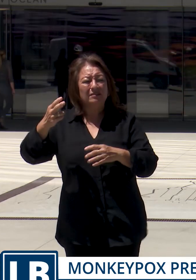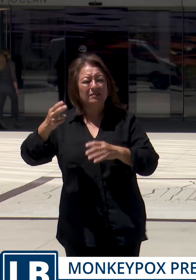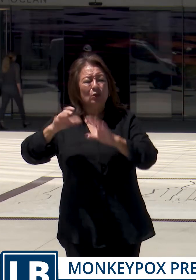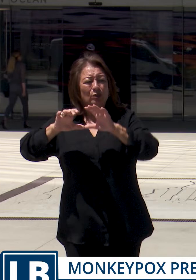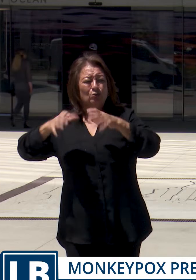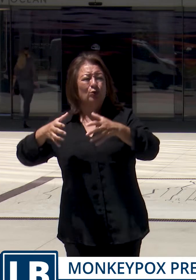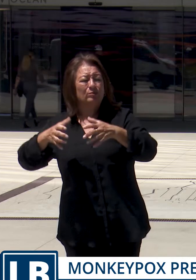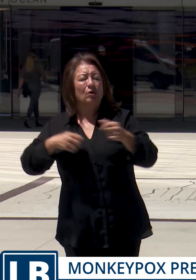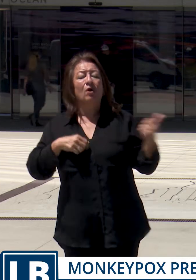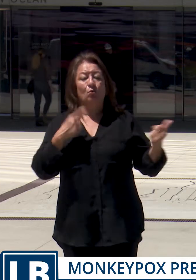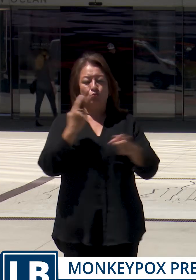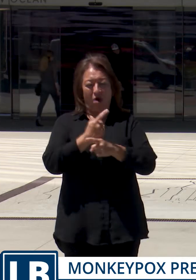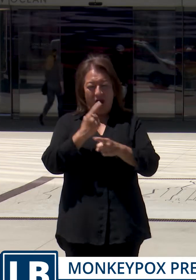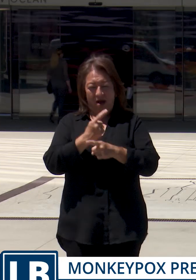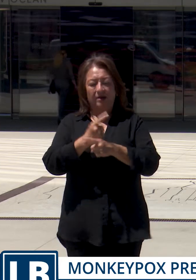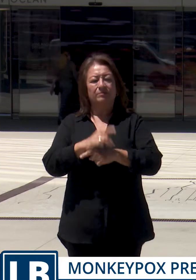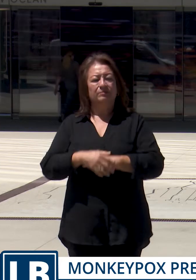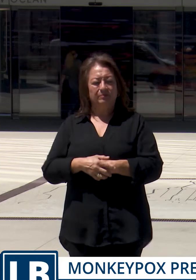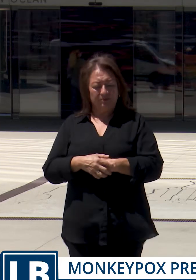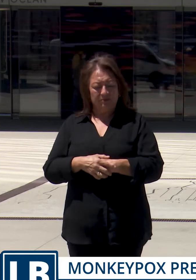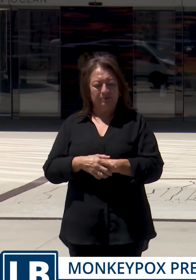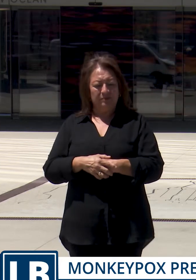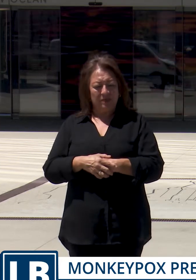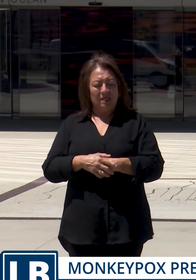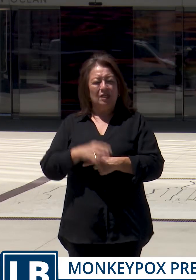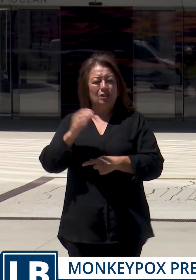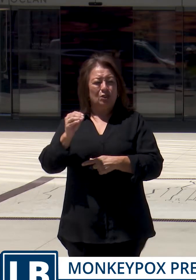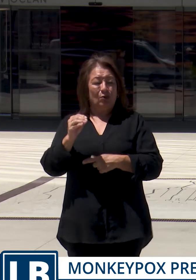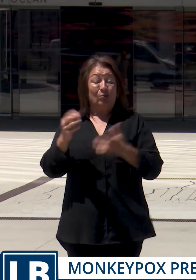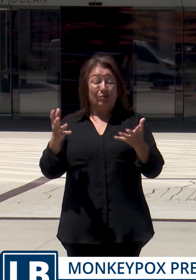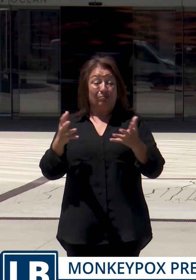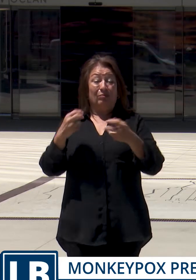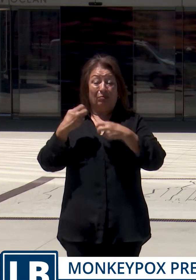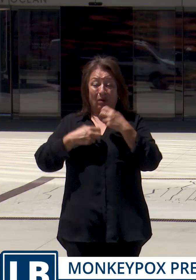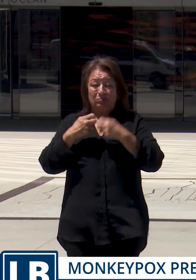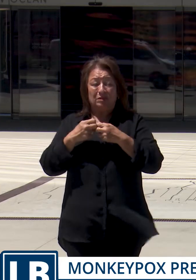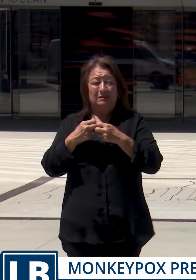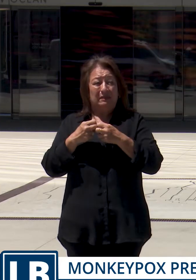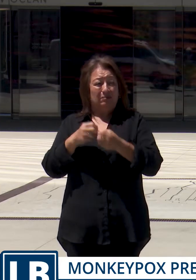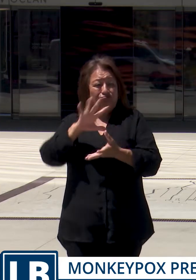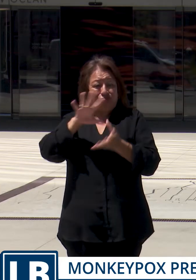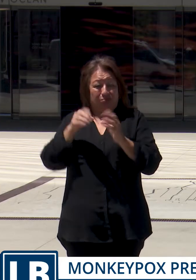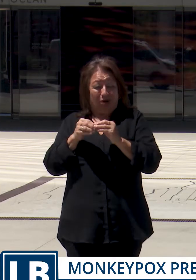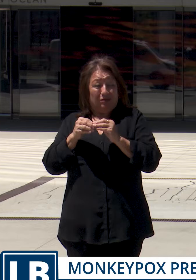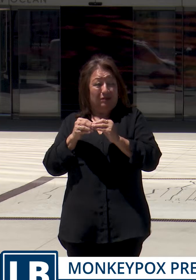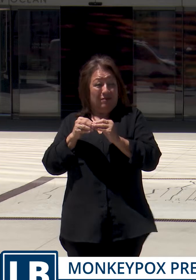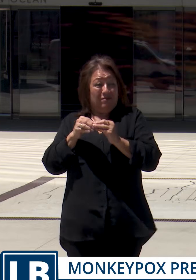right so the rate limiting step is the supply of vaccine and so the federal government has uh